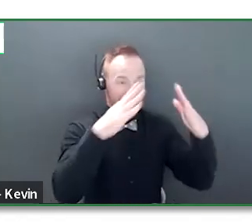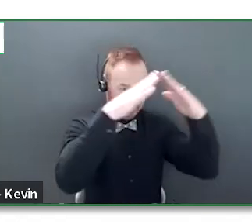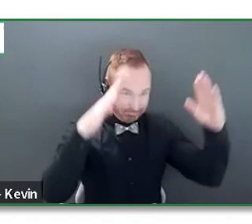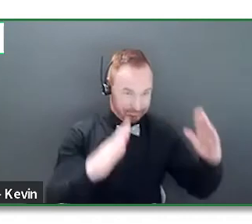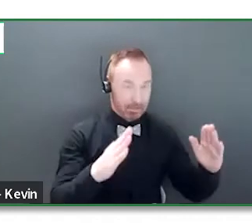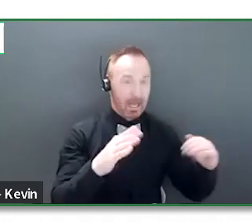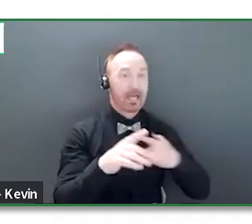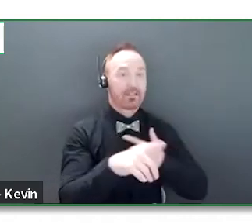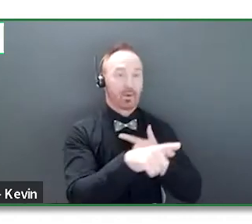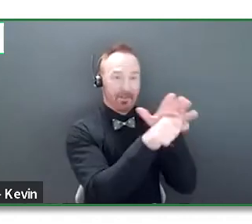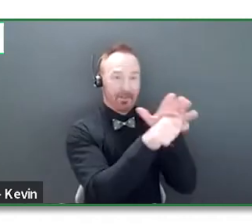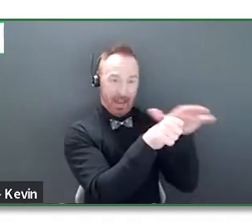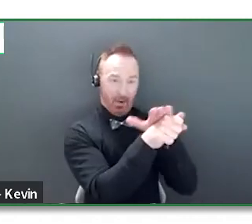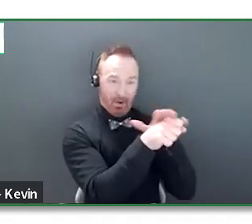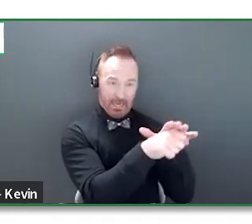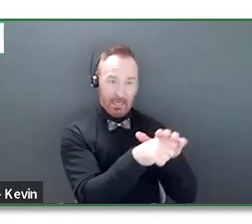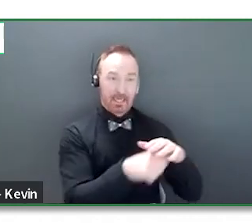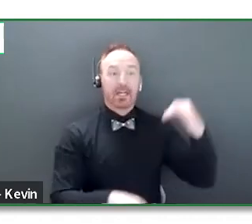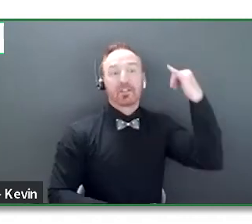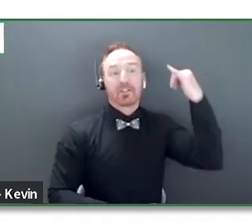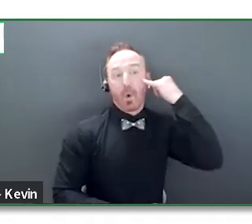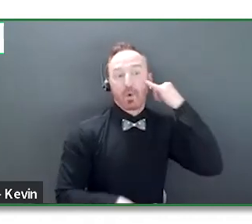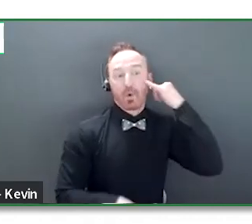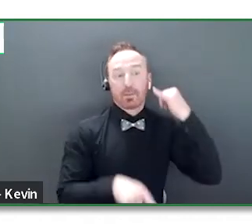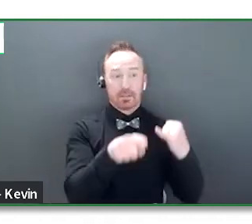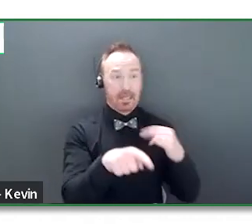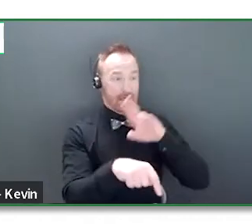park that has O-ten-tiks all of them.